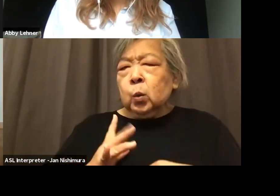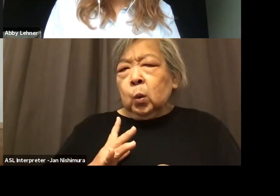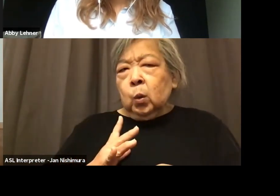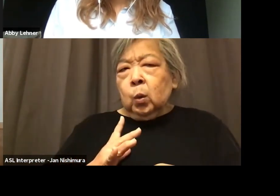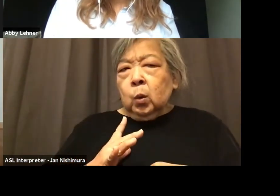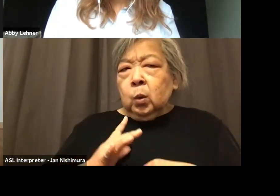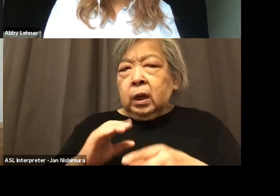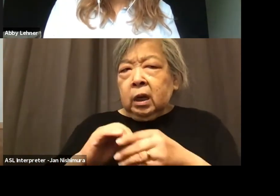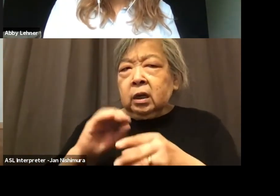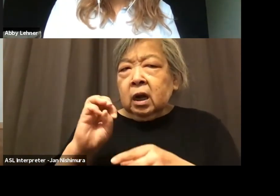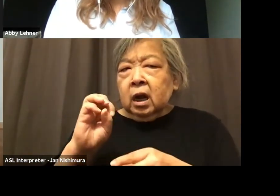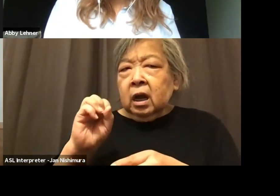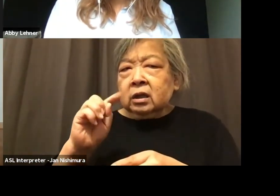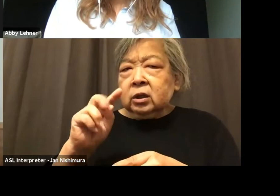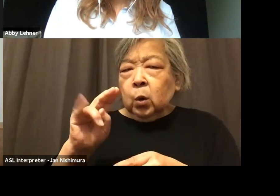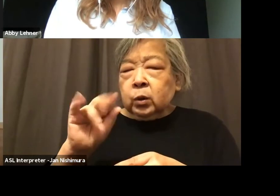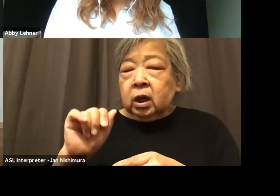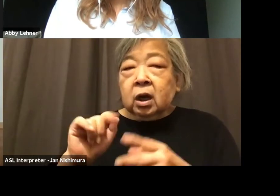that as Estonia is a very small country,